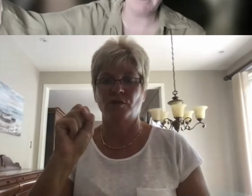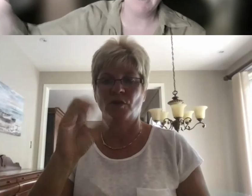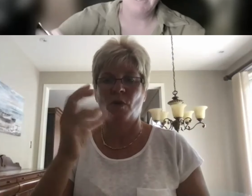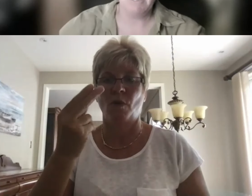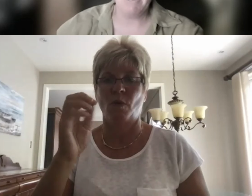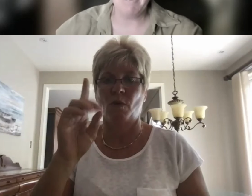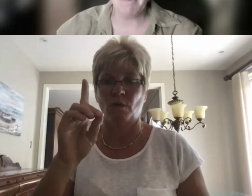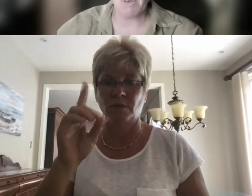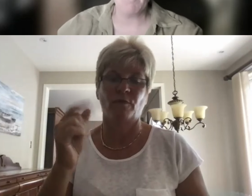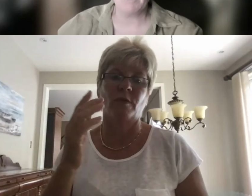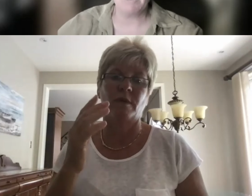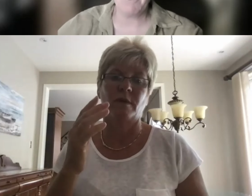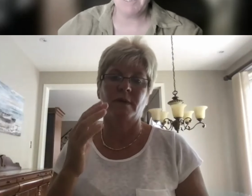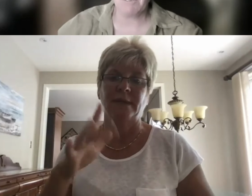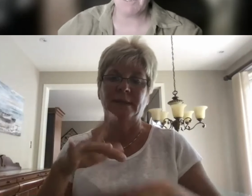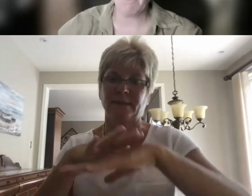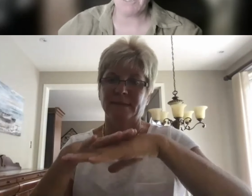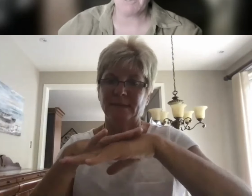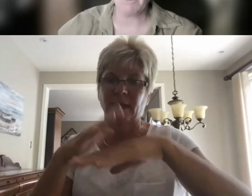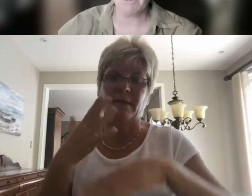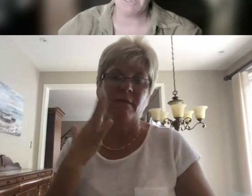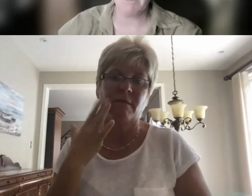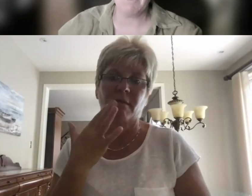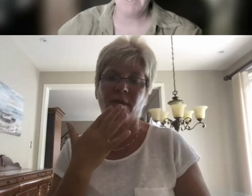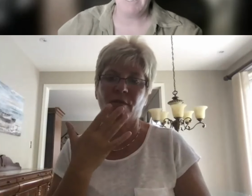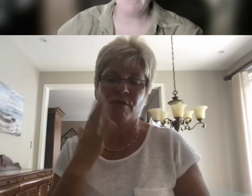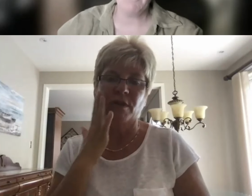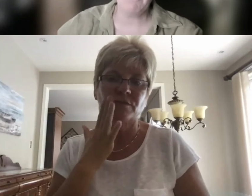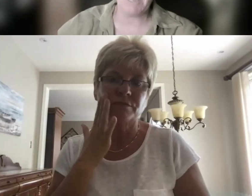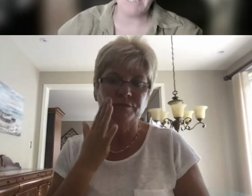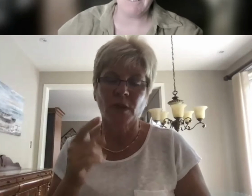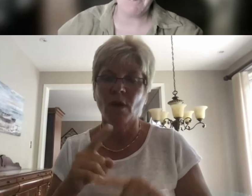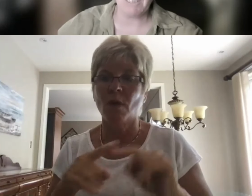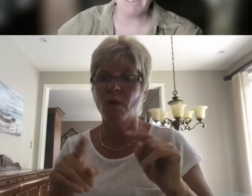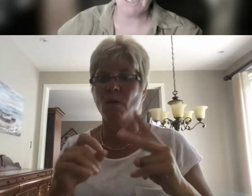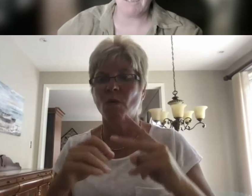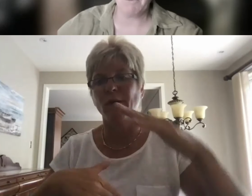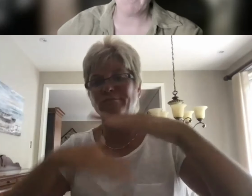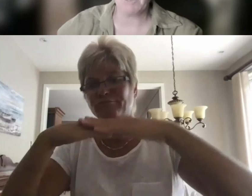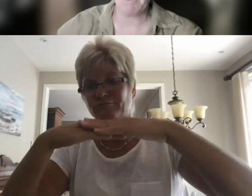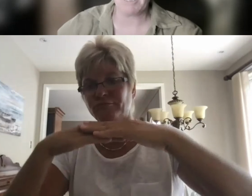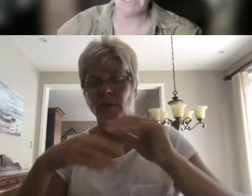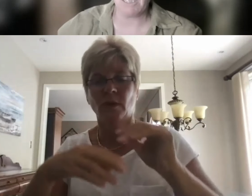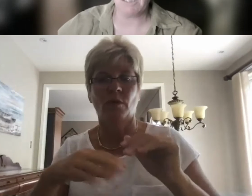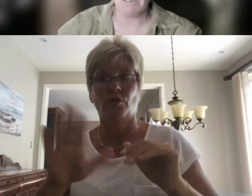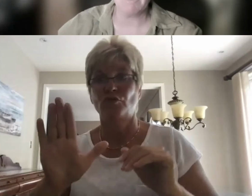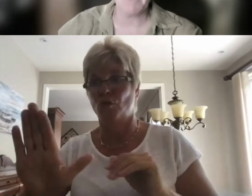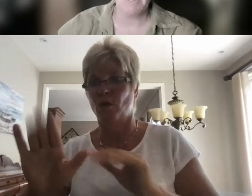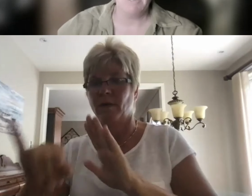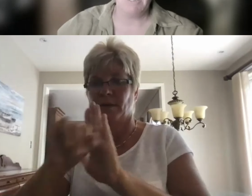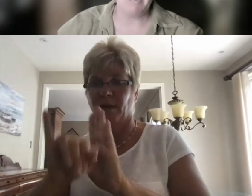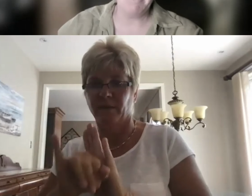or here's the threshold of how you've identified yourself with respect to gender.